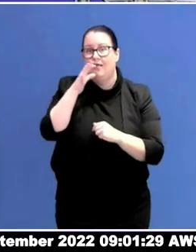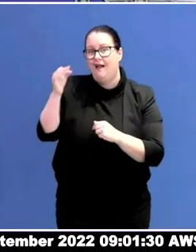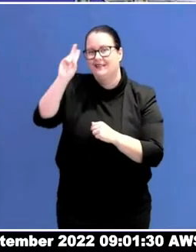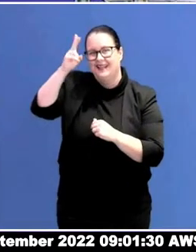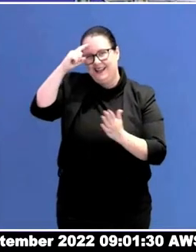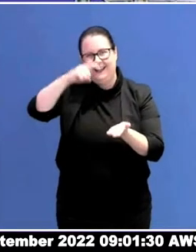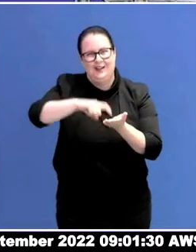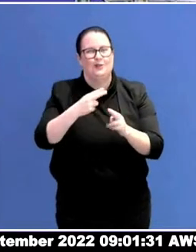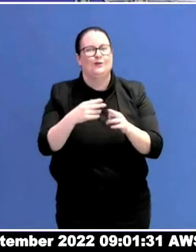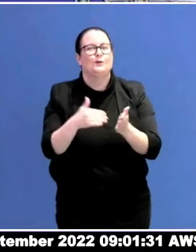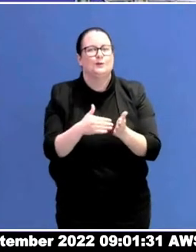Thank you, Chair.